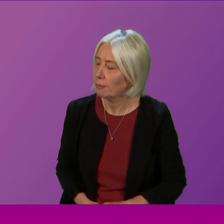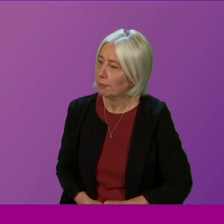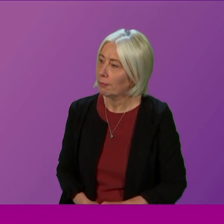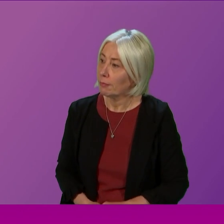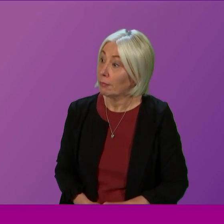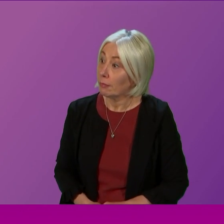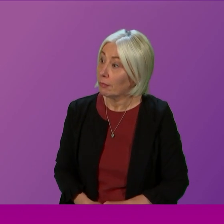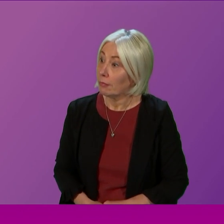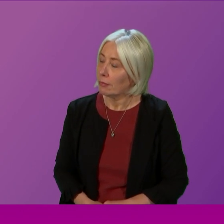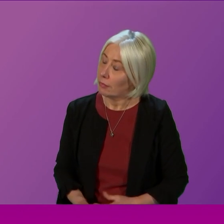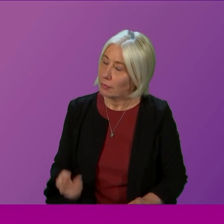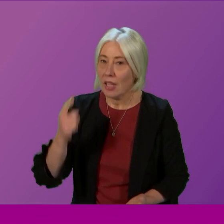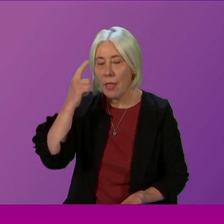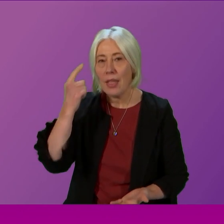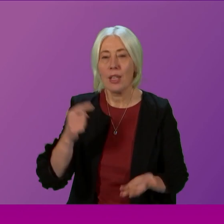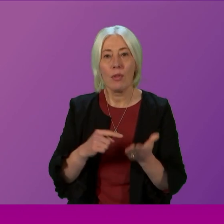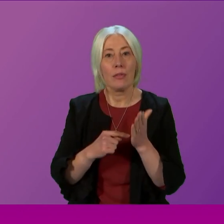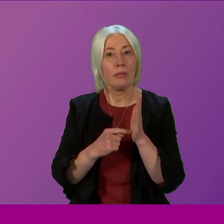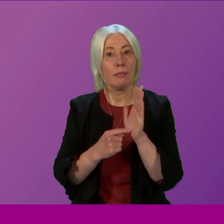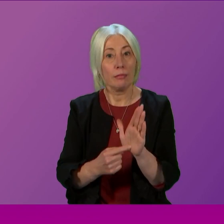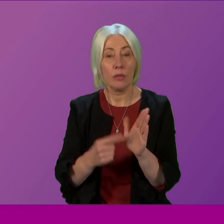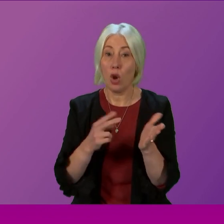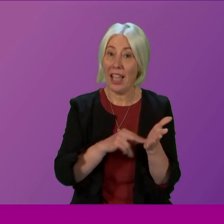As, I think, we have demonstrated, not least in the national health service,